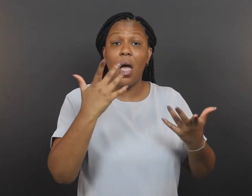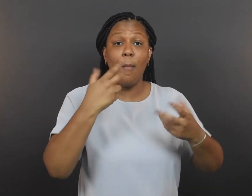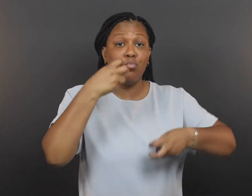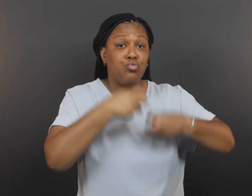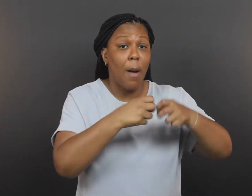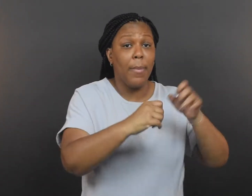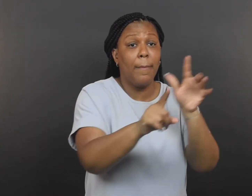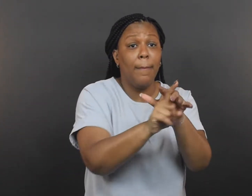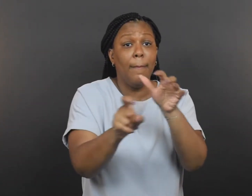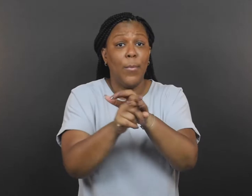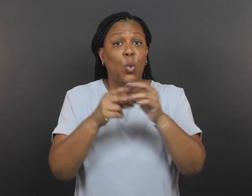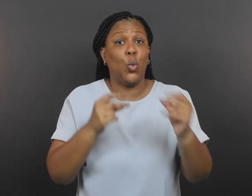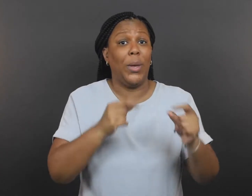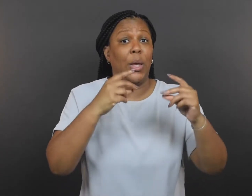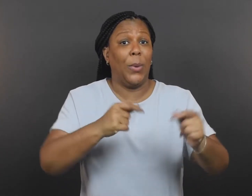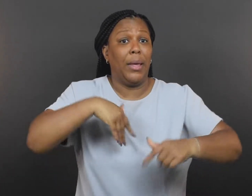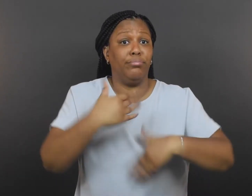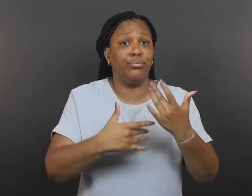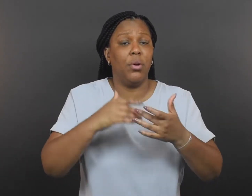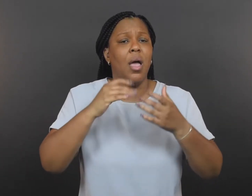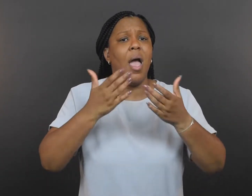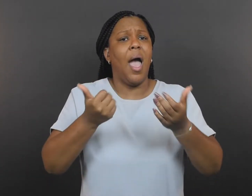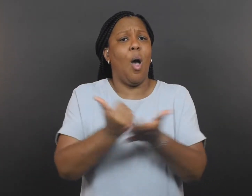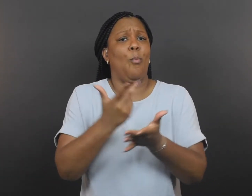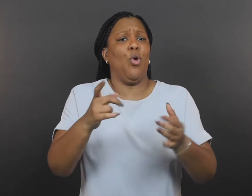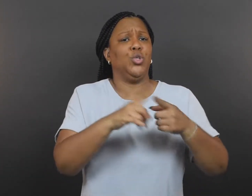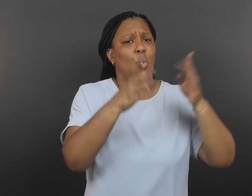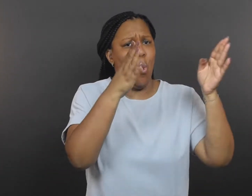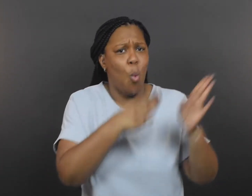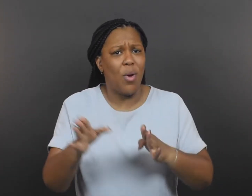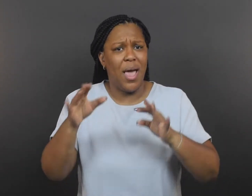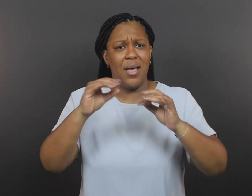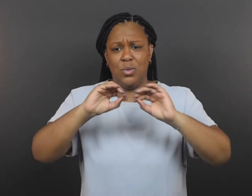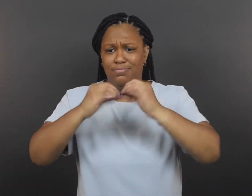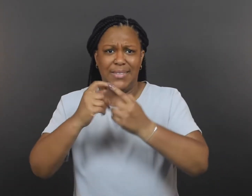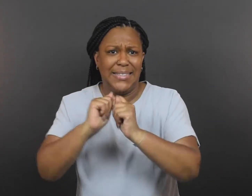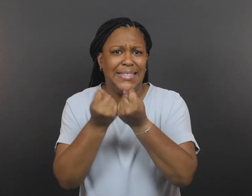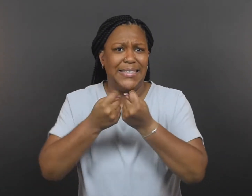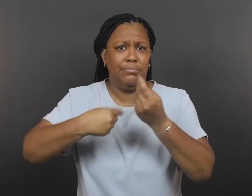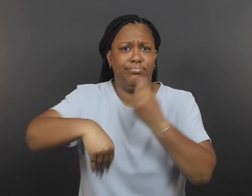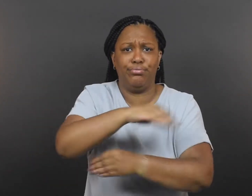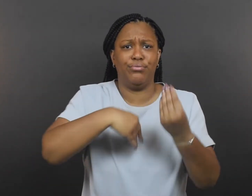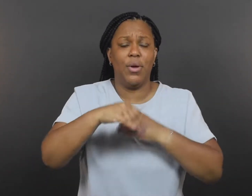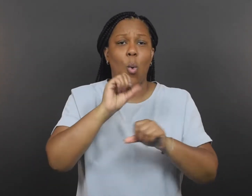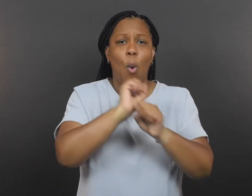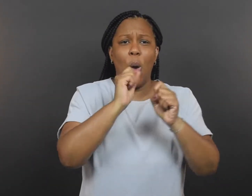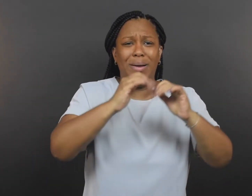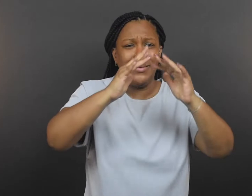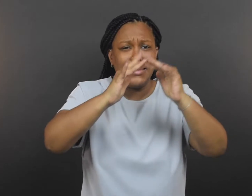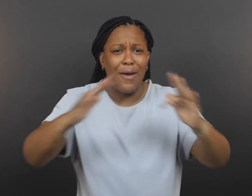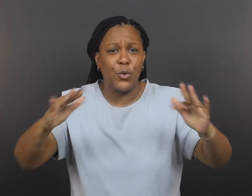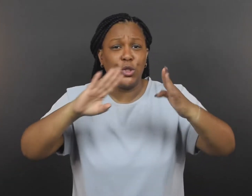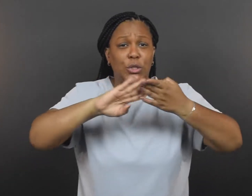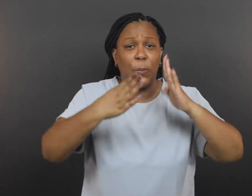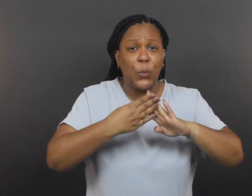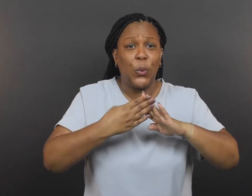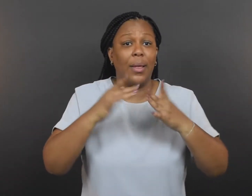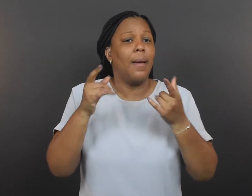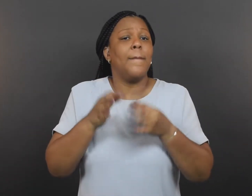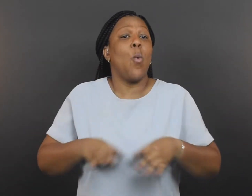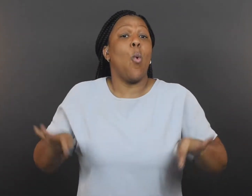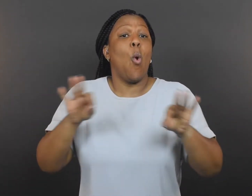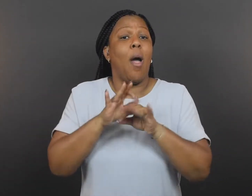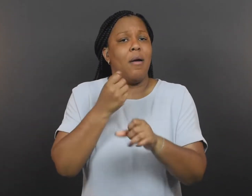troubleshoot problems quickly, organize field teams, work with diverse communities,